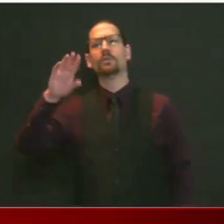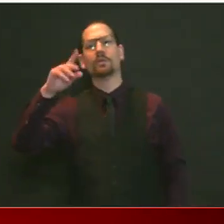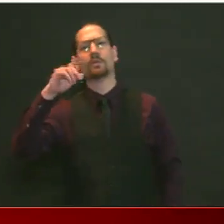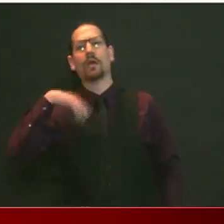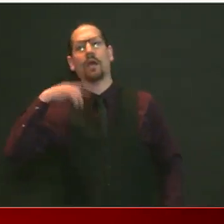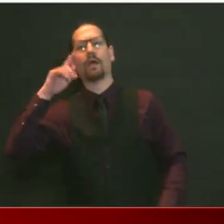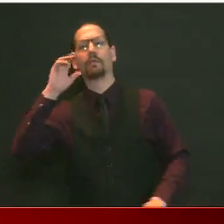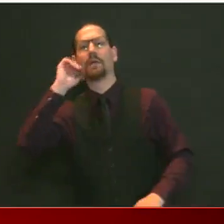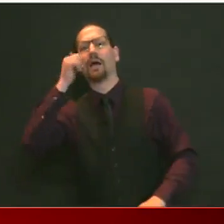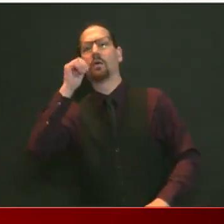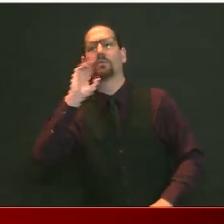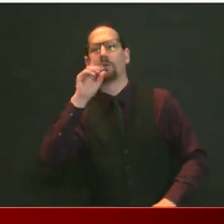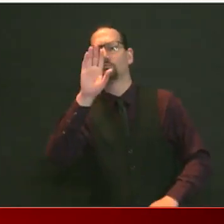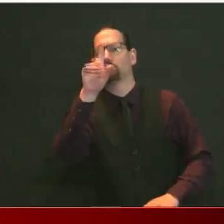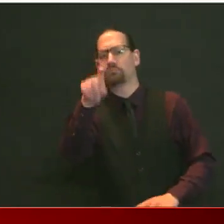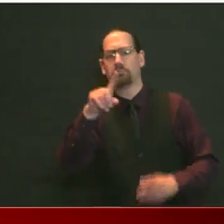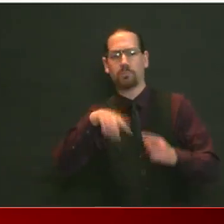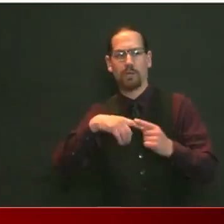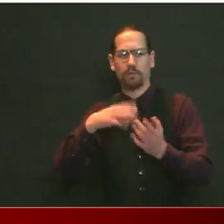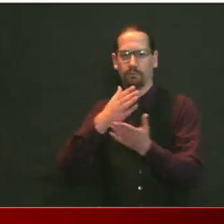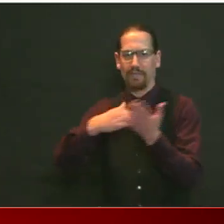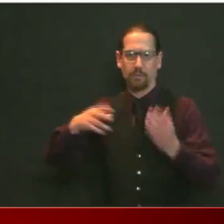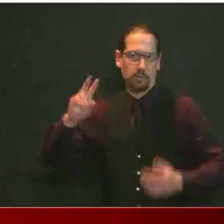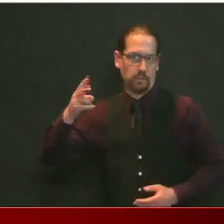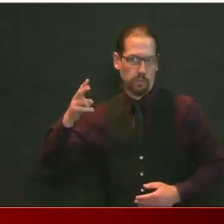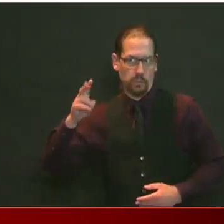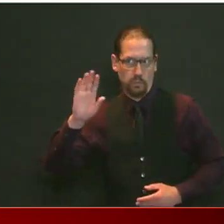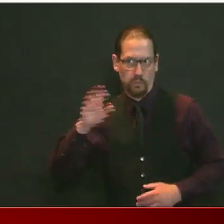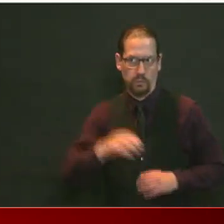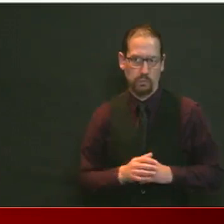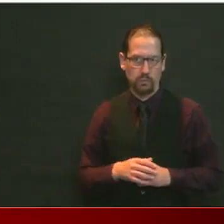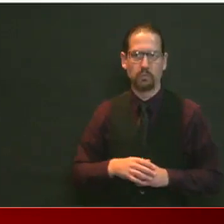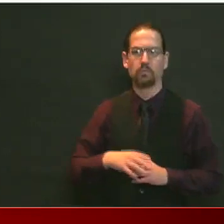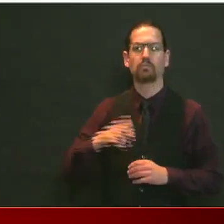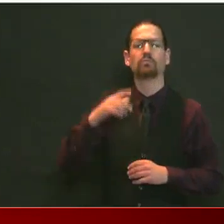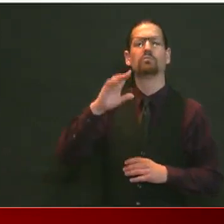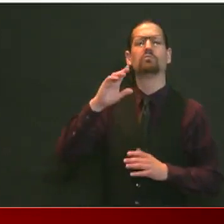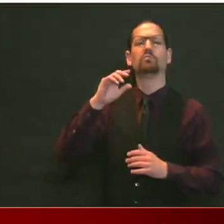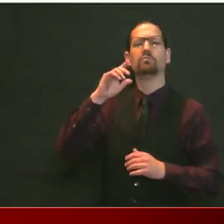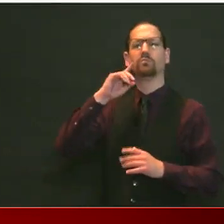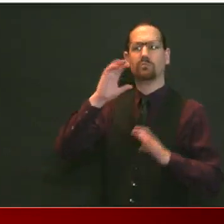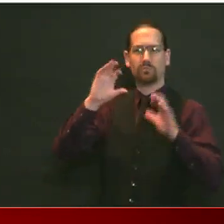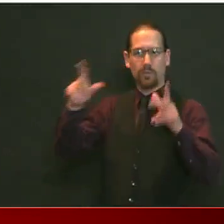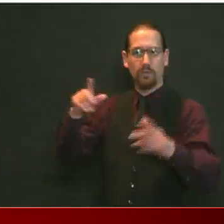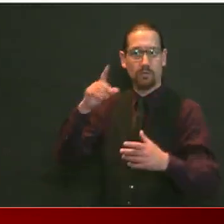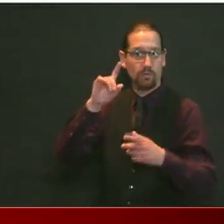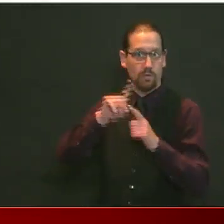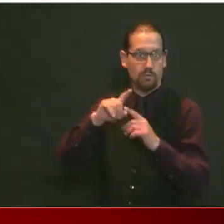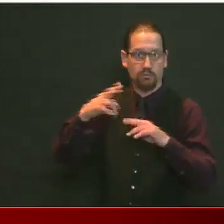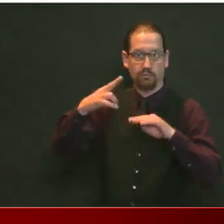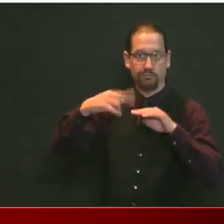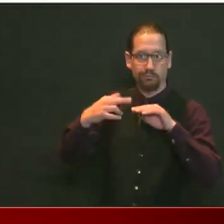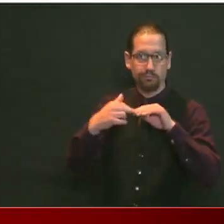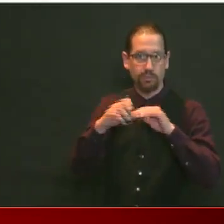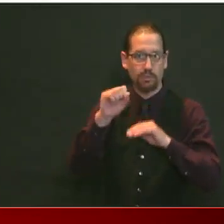ME TO GO FIRST? I DON'T KNOW. TOMORROW, WE'RE GOING TO LEARN MORE ABOUT PHASE TWO.